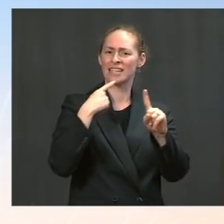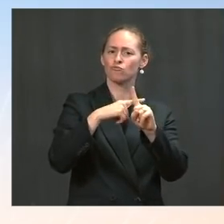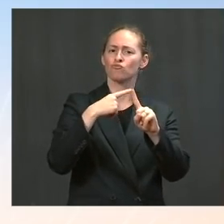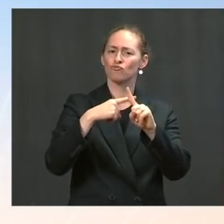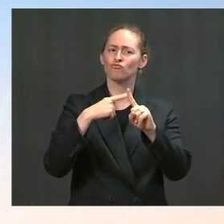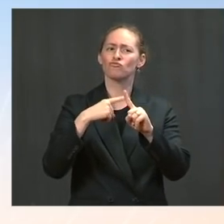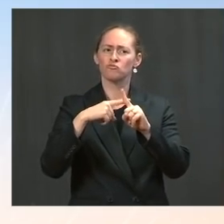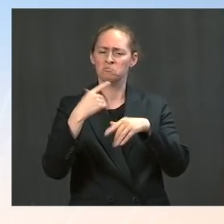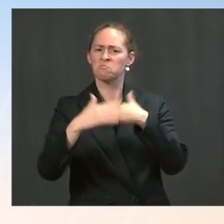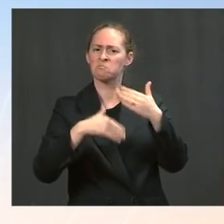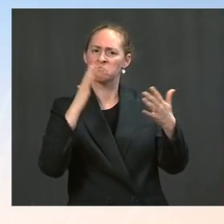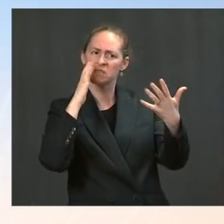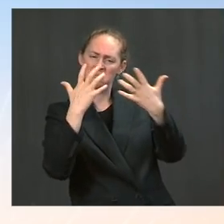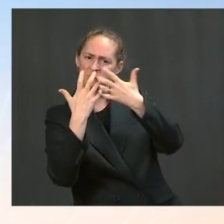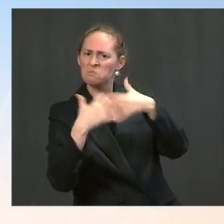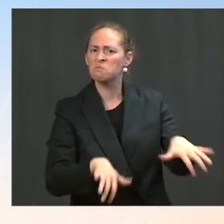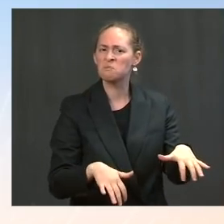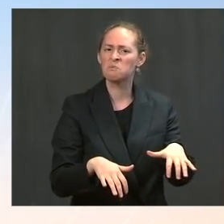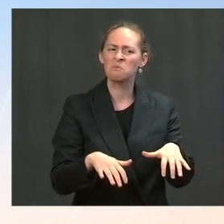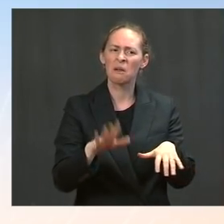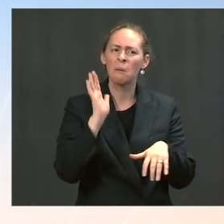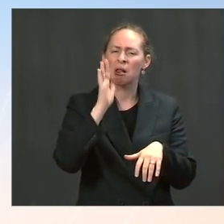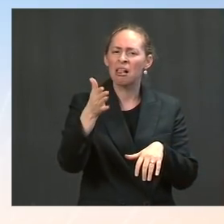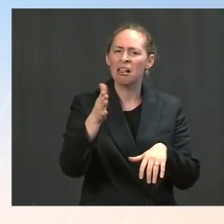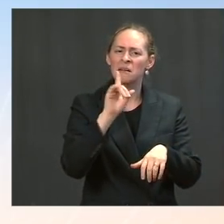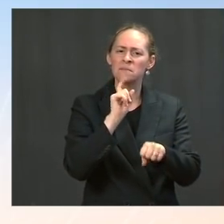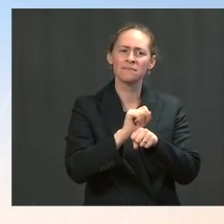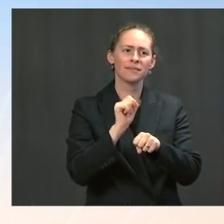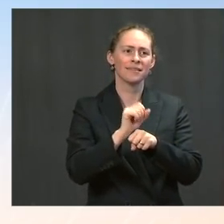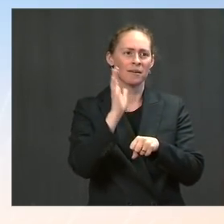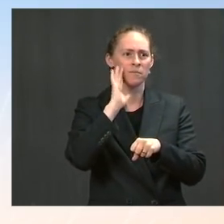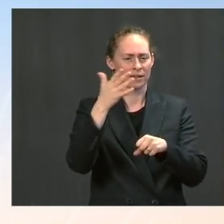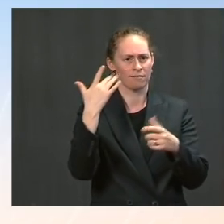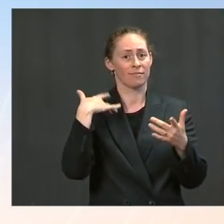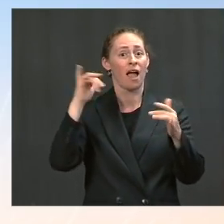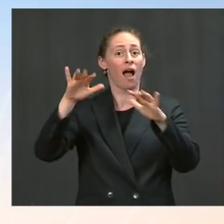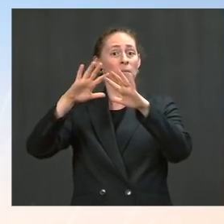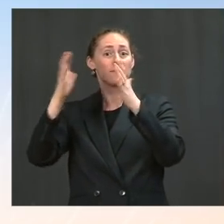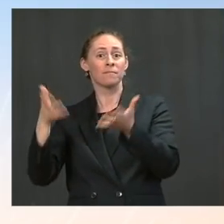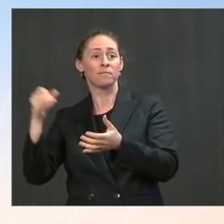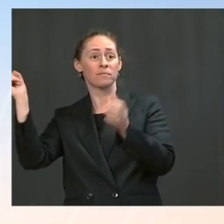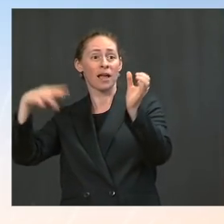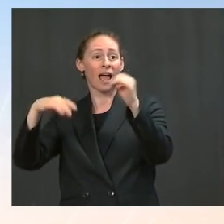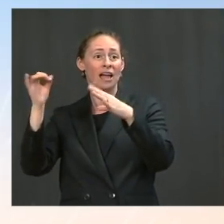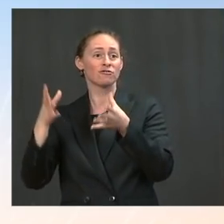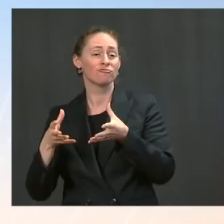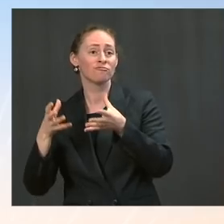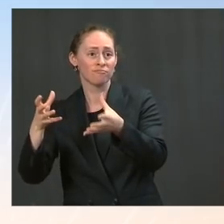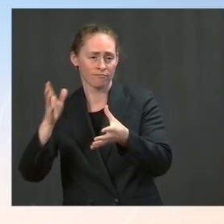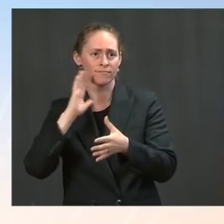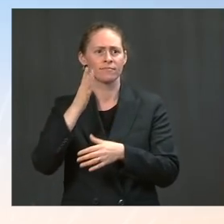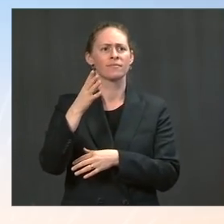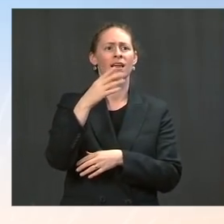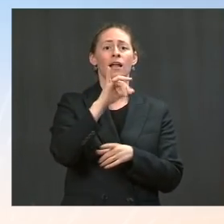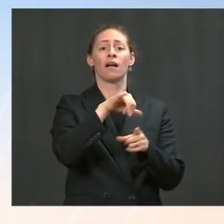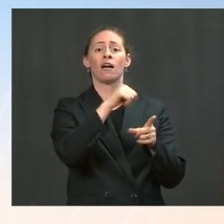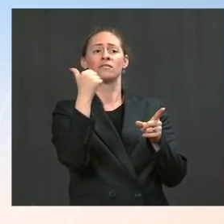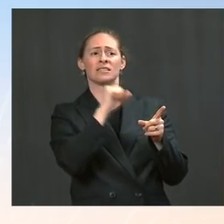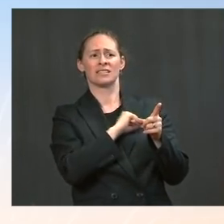and we'll end up with a good package." Senator Cassidy said he did not feel squeezed by the timing. Senator Romney affirmed there were going --